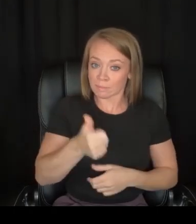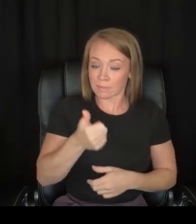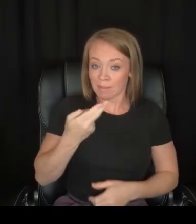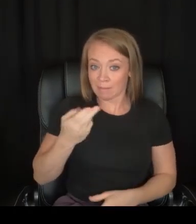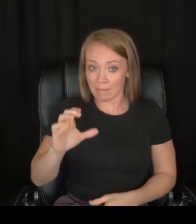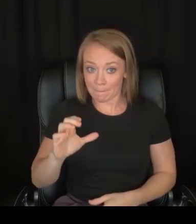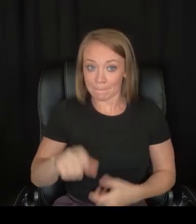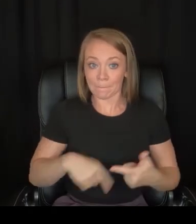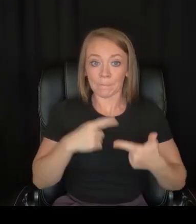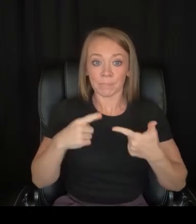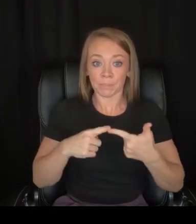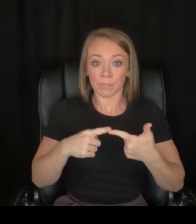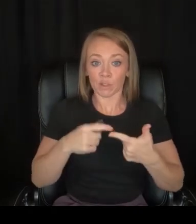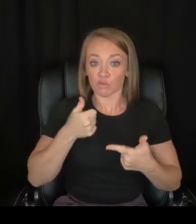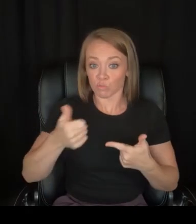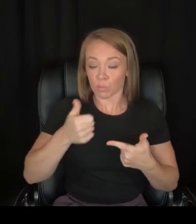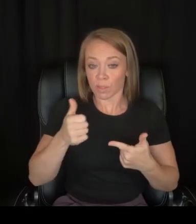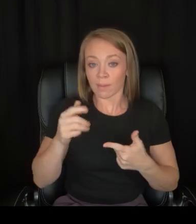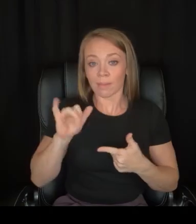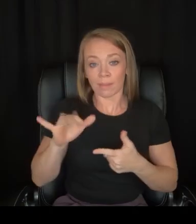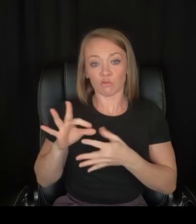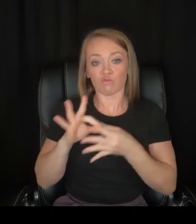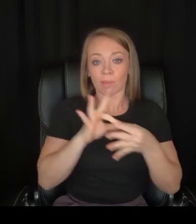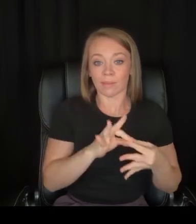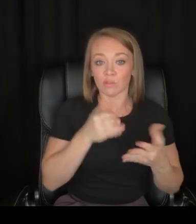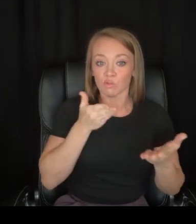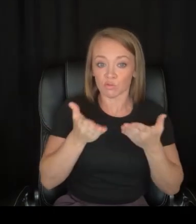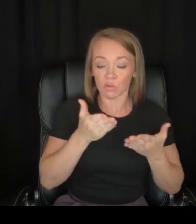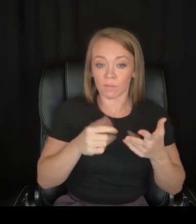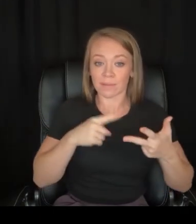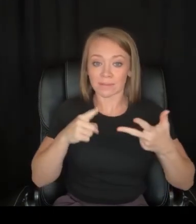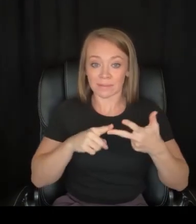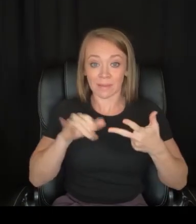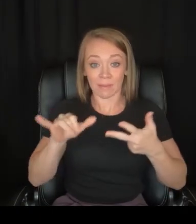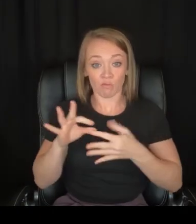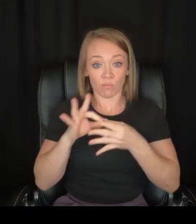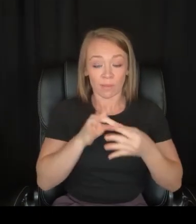that the related service is designated to meet the unique needs of the student